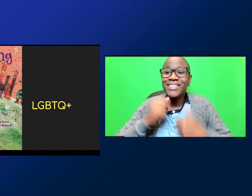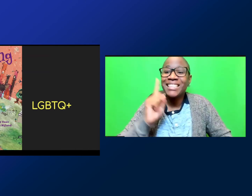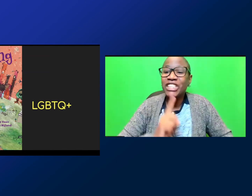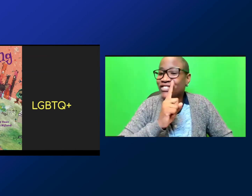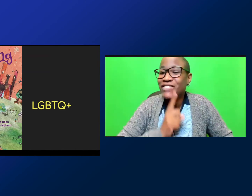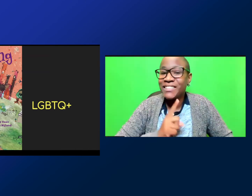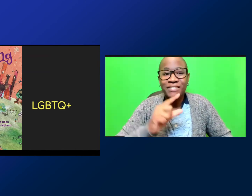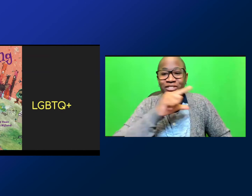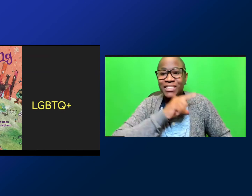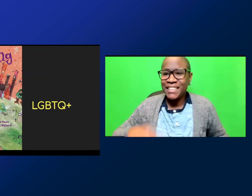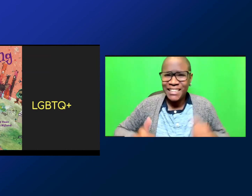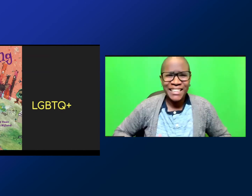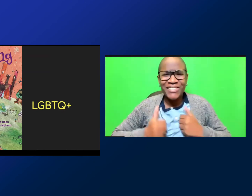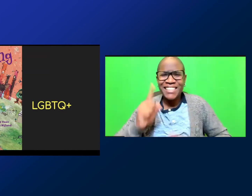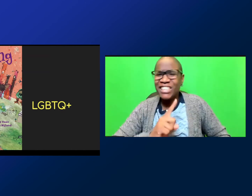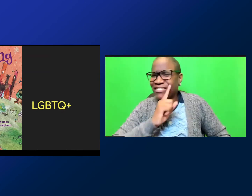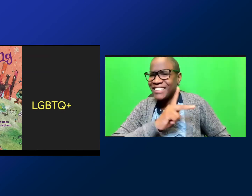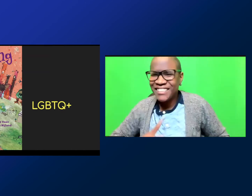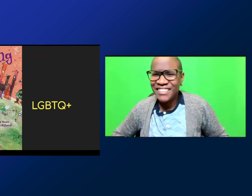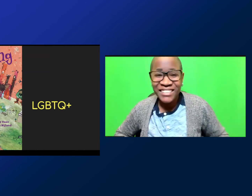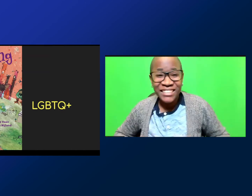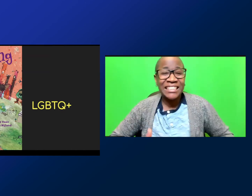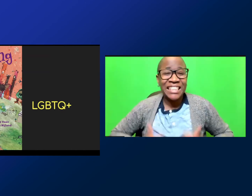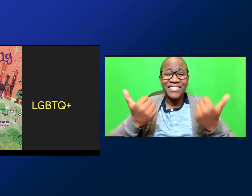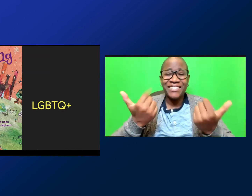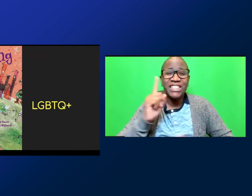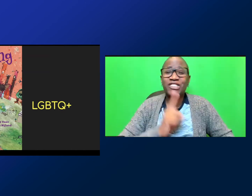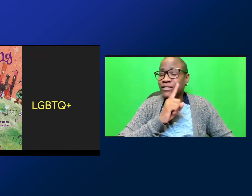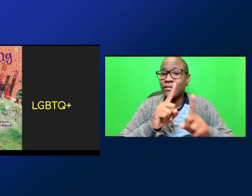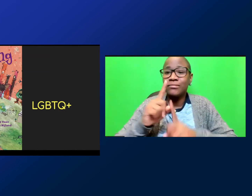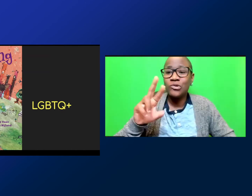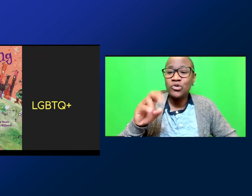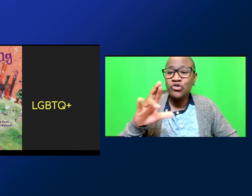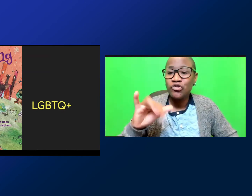really show all the different members of societies different types of people and that's reflected